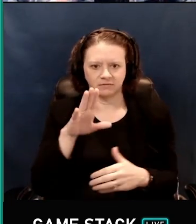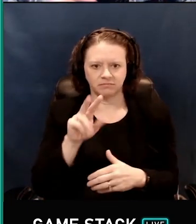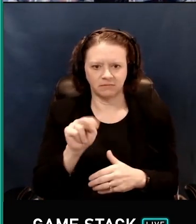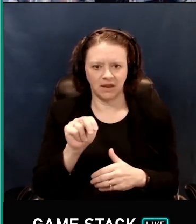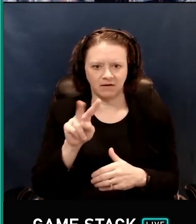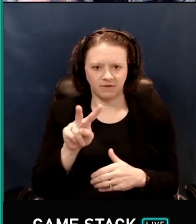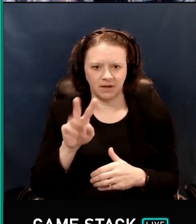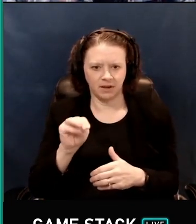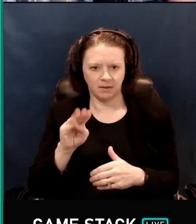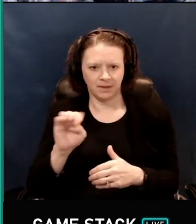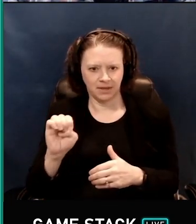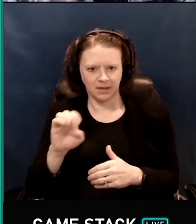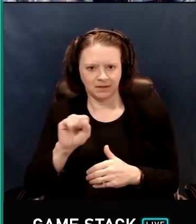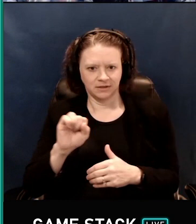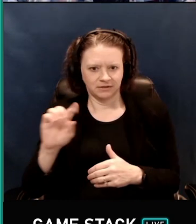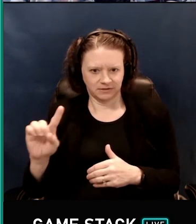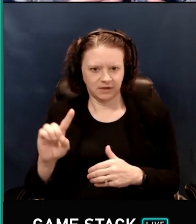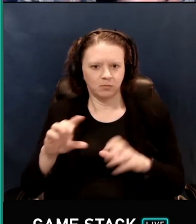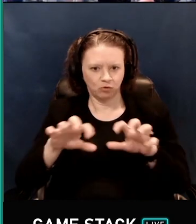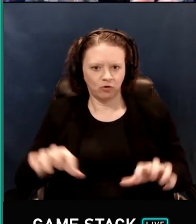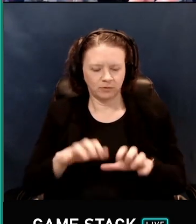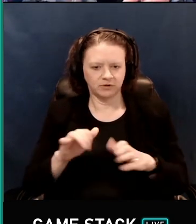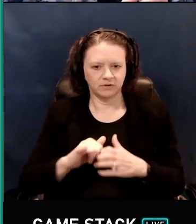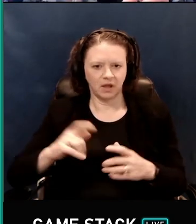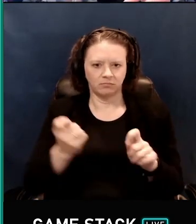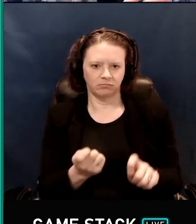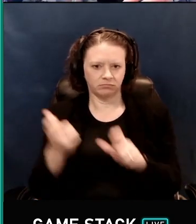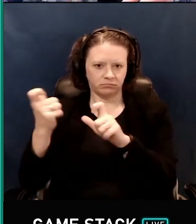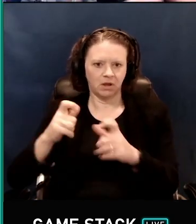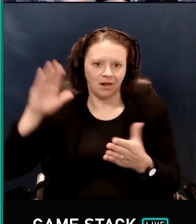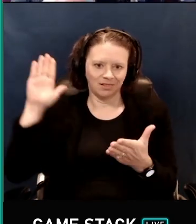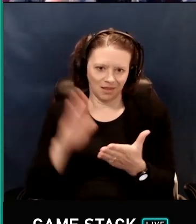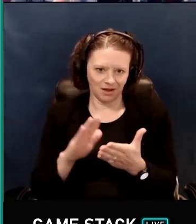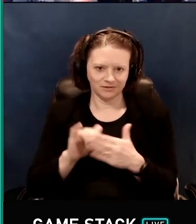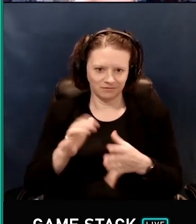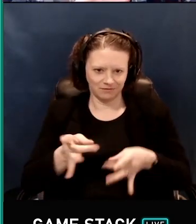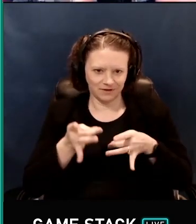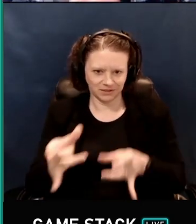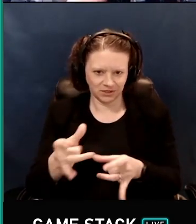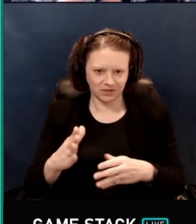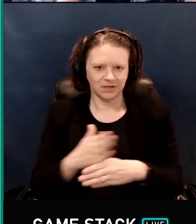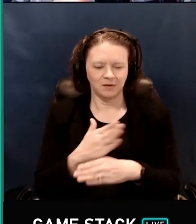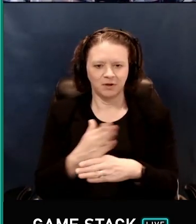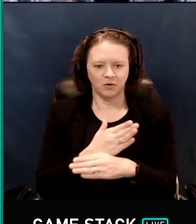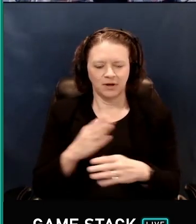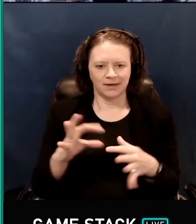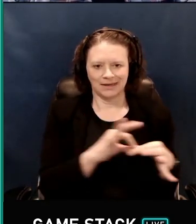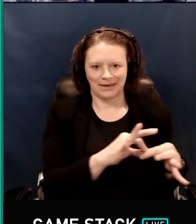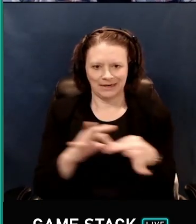remove any loss in efficiency between connecting those two subsystems together.